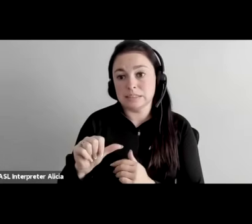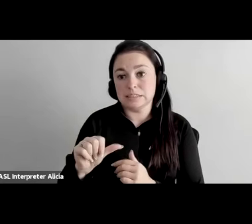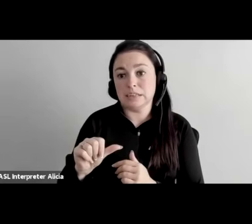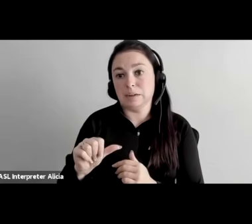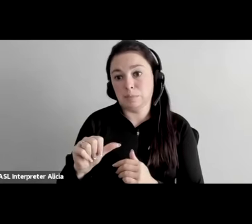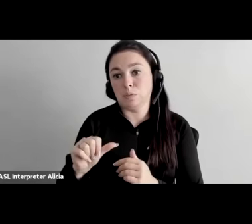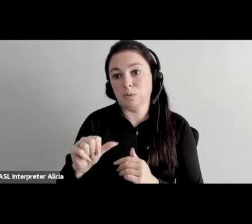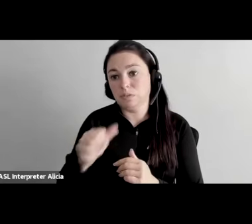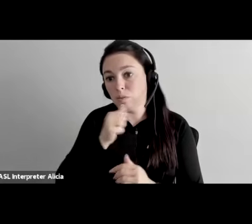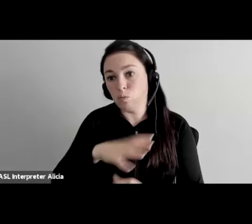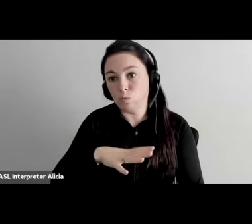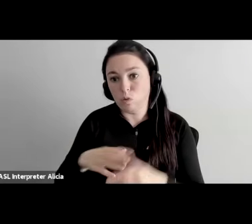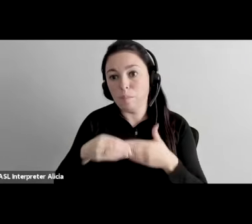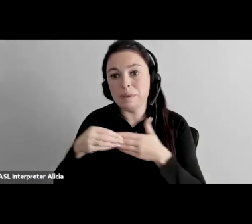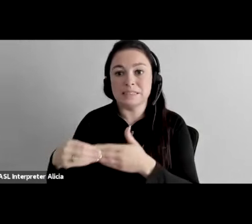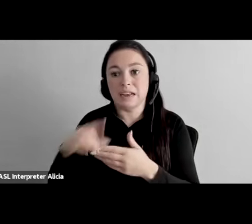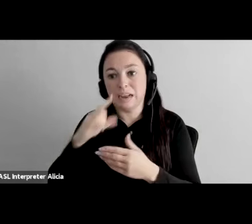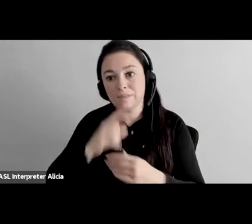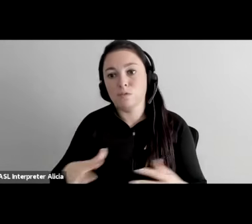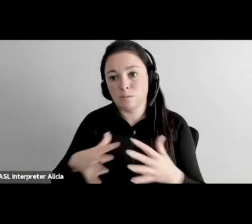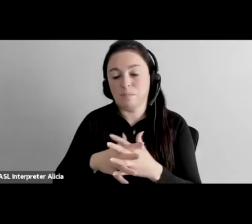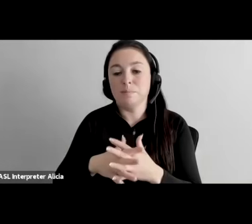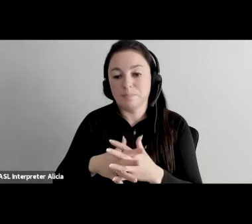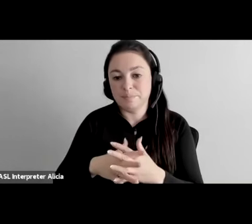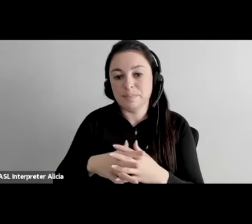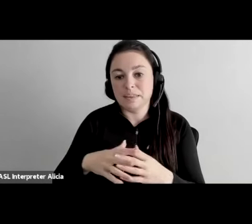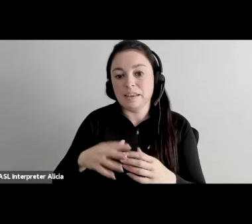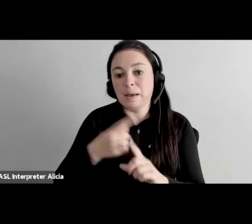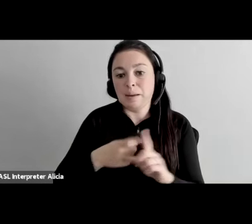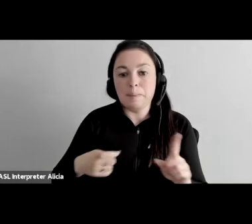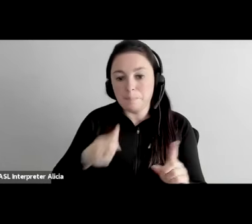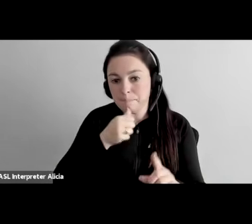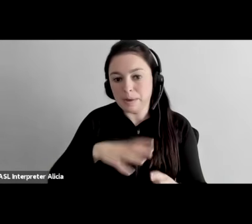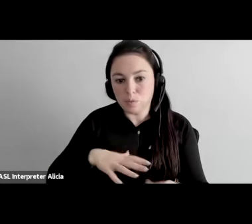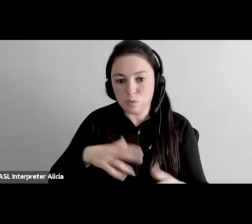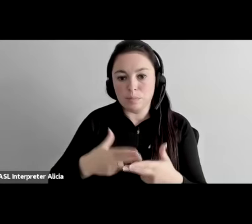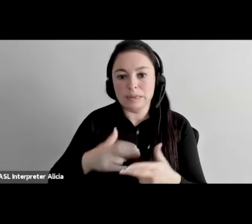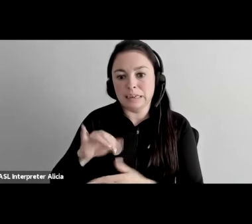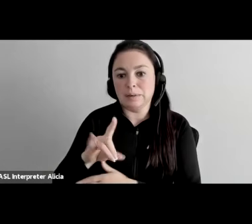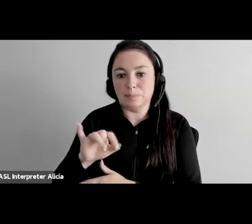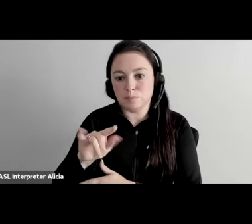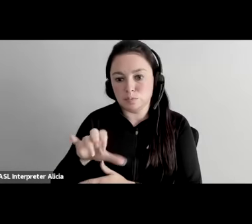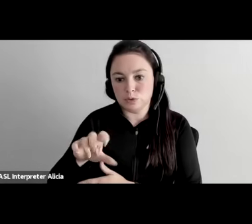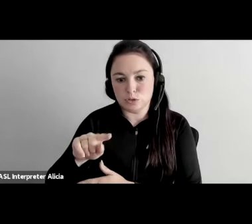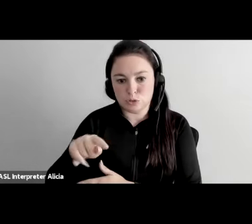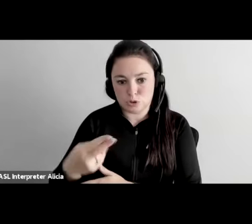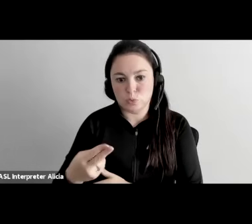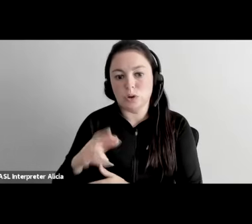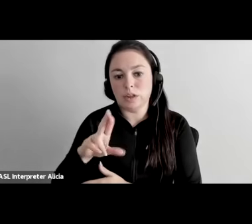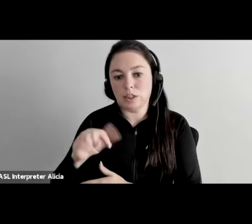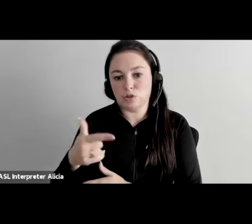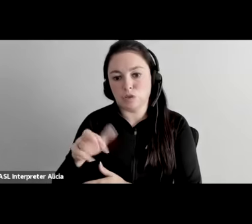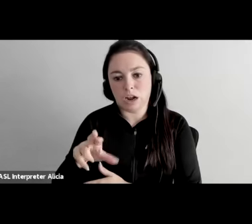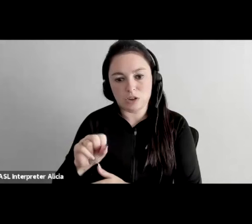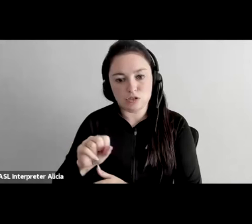by judith rather judith rogers i was so excited but so much of it was completely inapplicable to me as